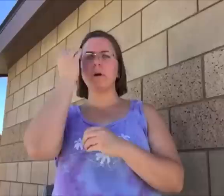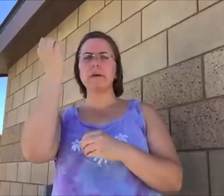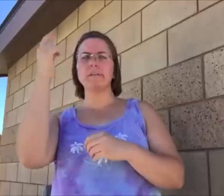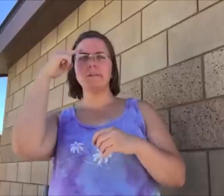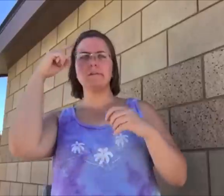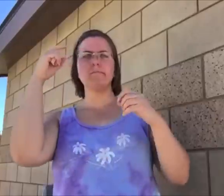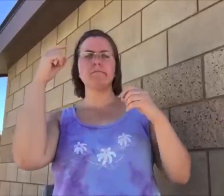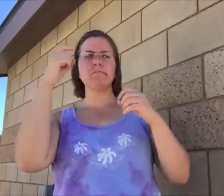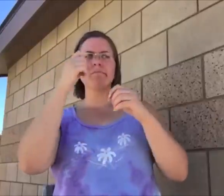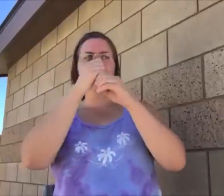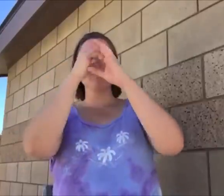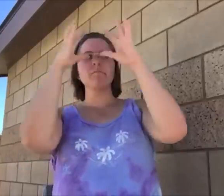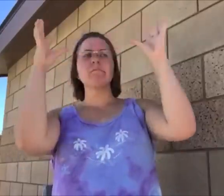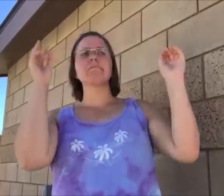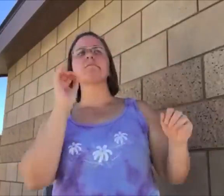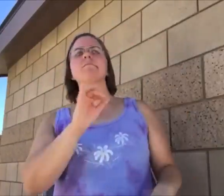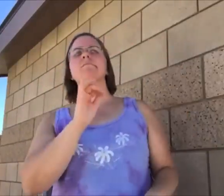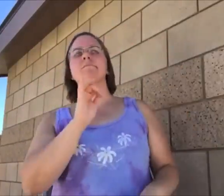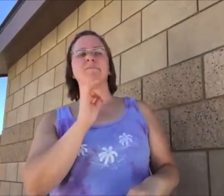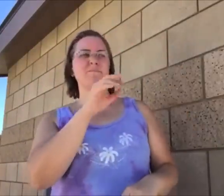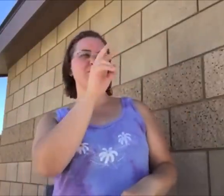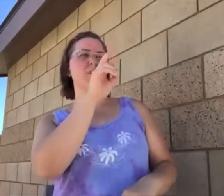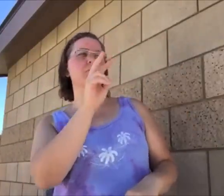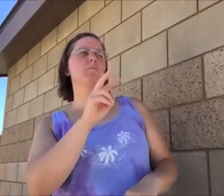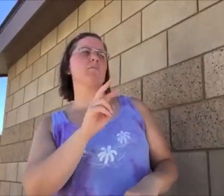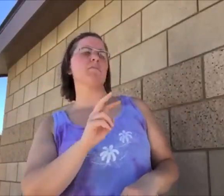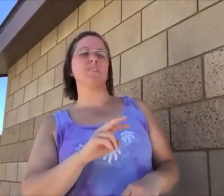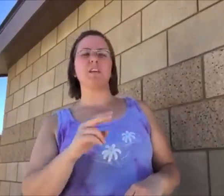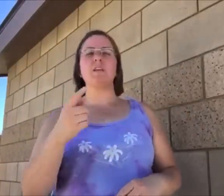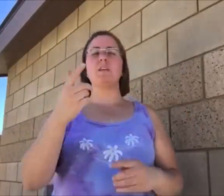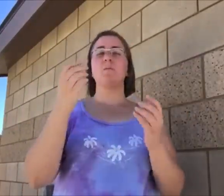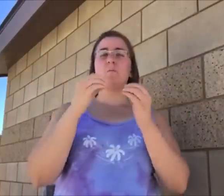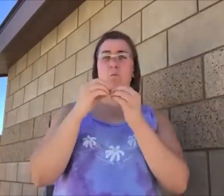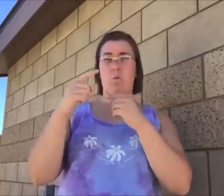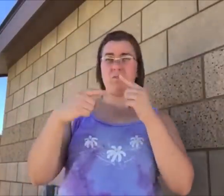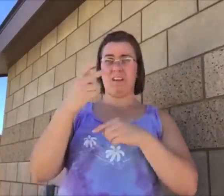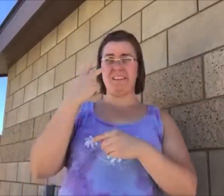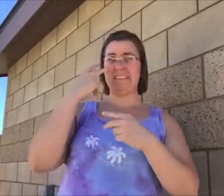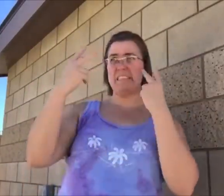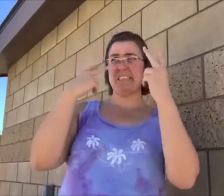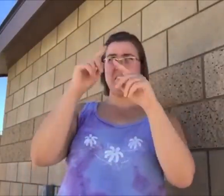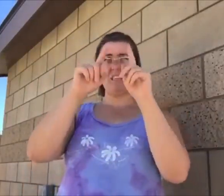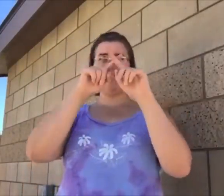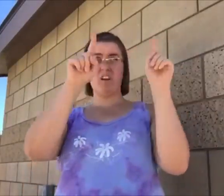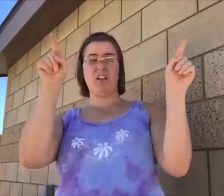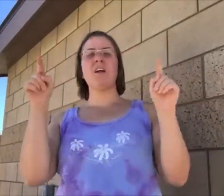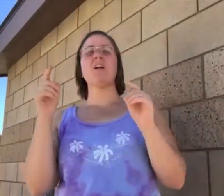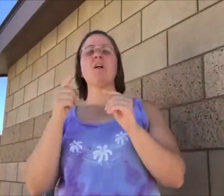give you an overall sense of the types of signs being used in this context, which can inform your